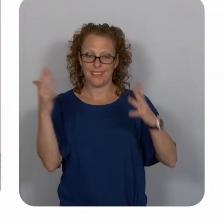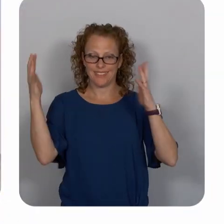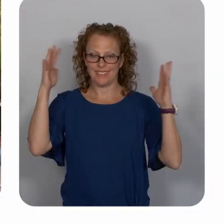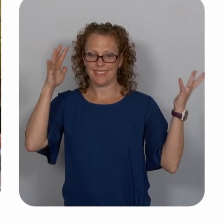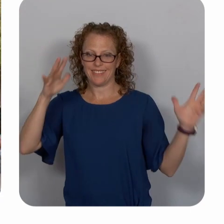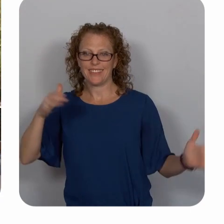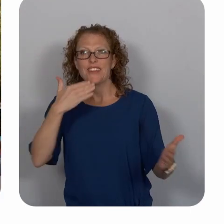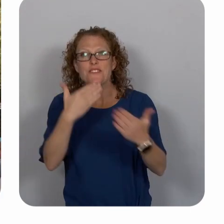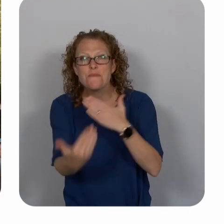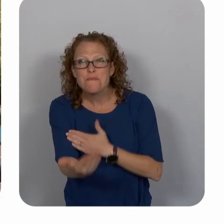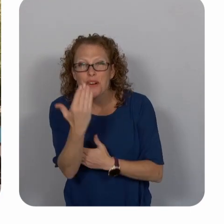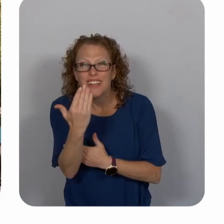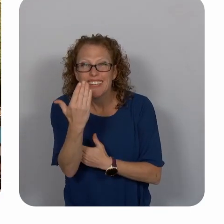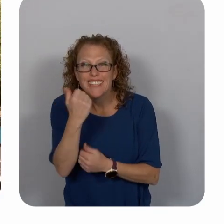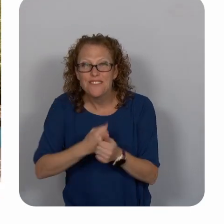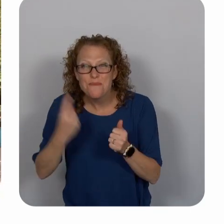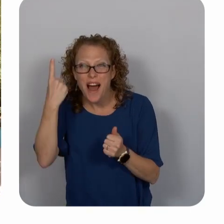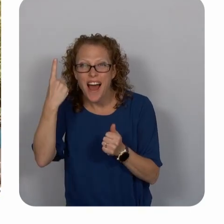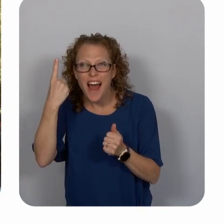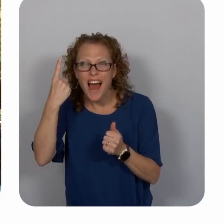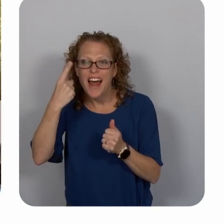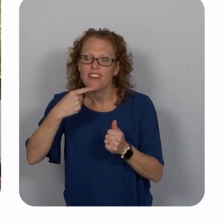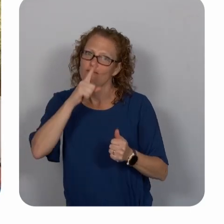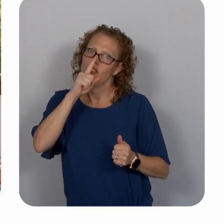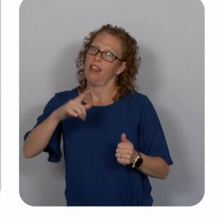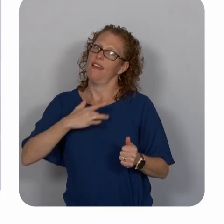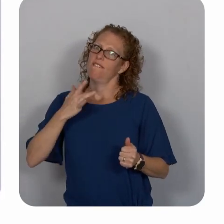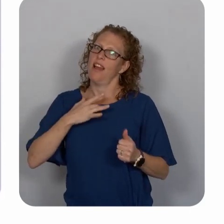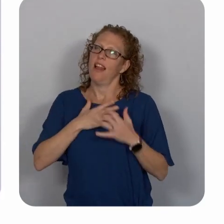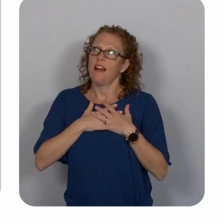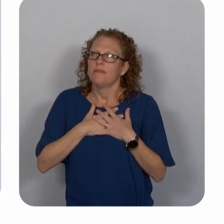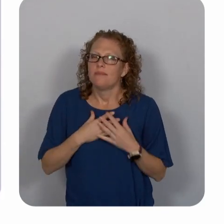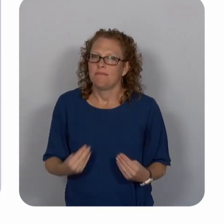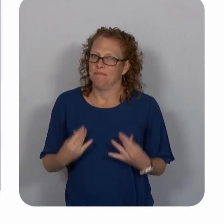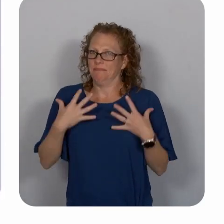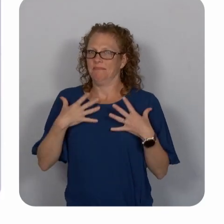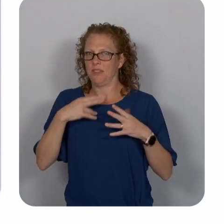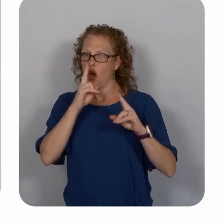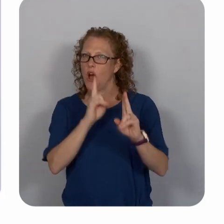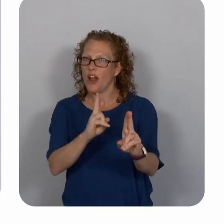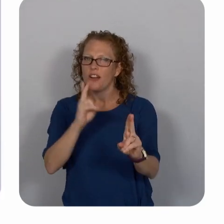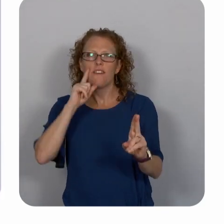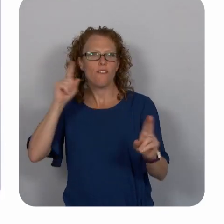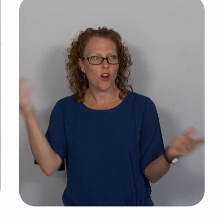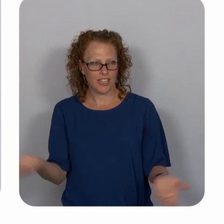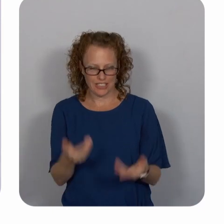Good morning, everyone. It’s an honor to be here today and to showcase some of the really cool work by our teams.